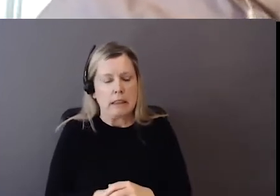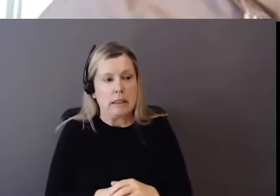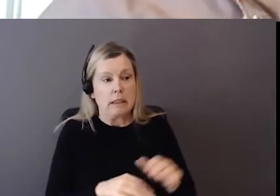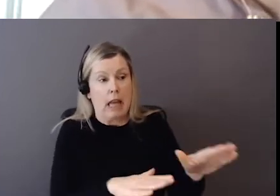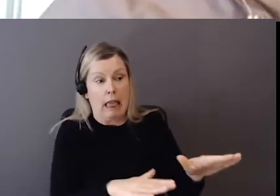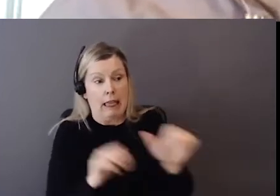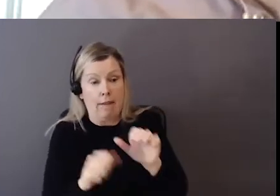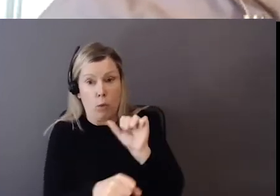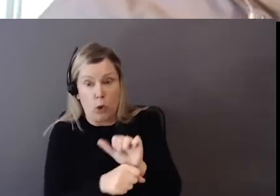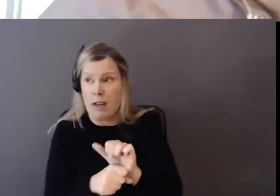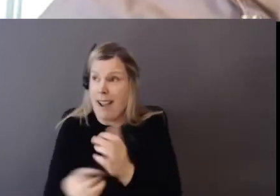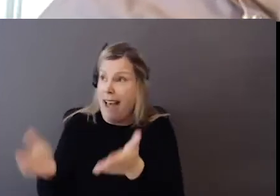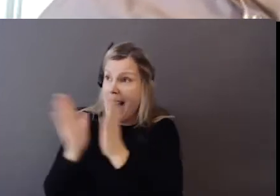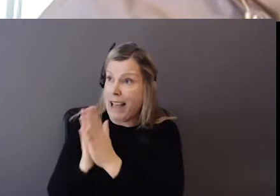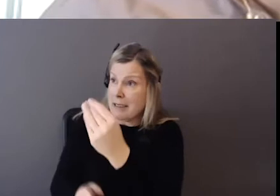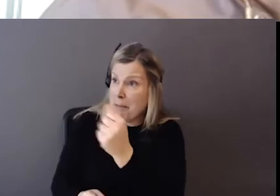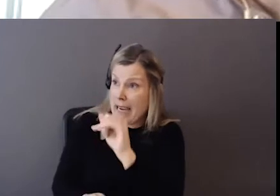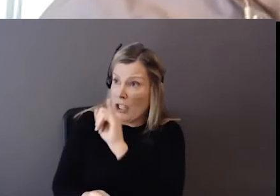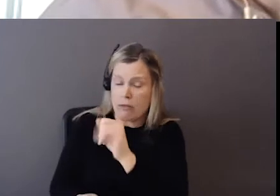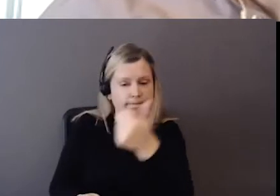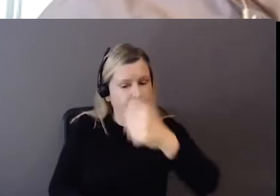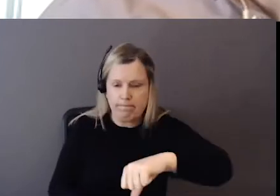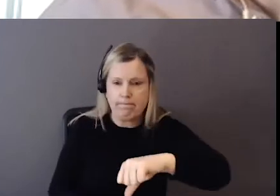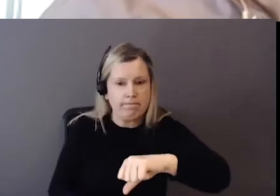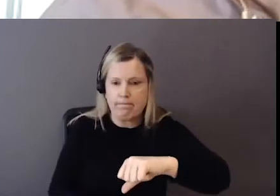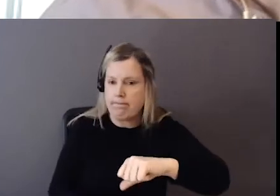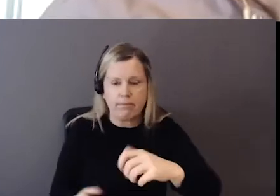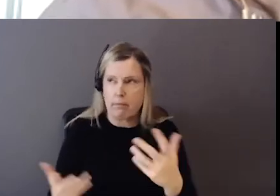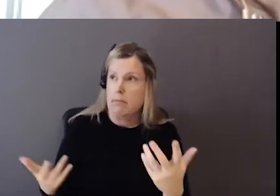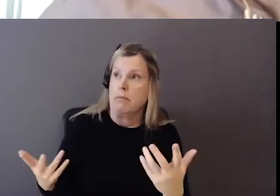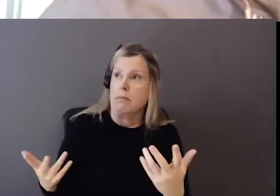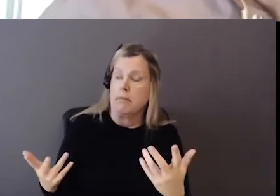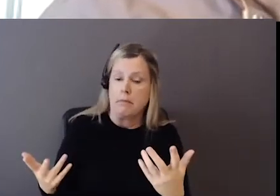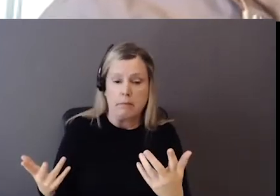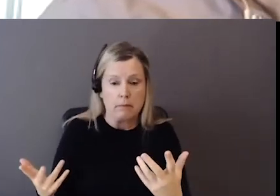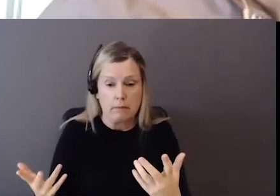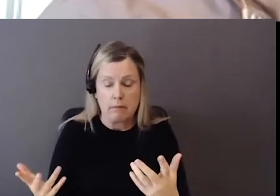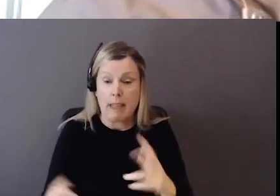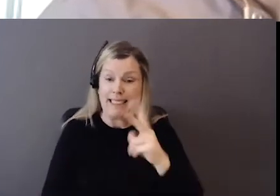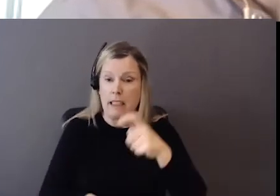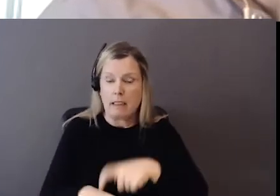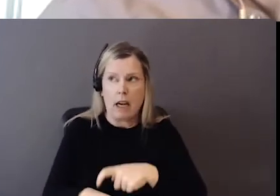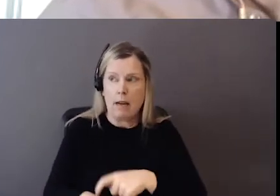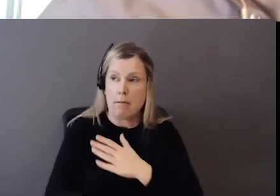get approved. And my experience, my experience the second time around was really not positive.